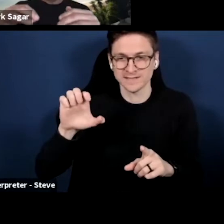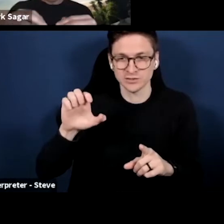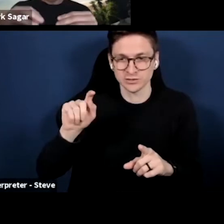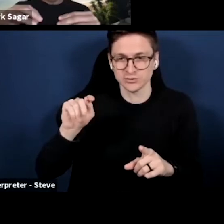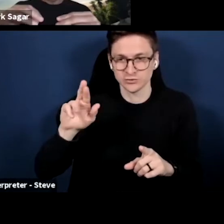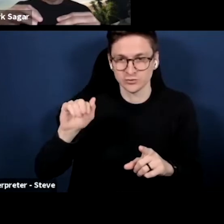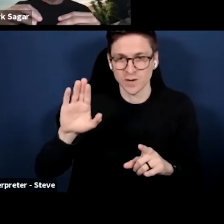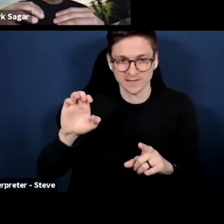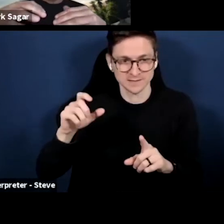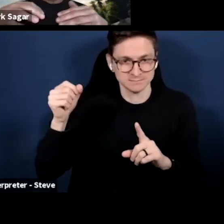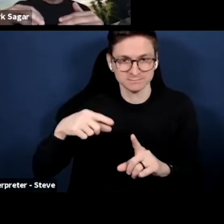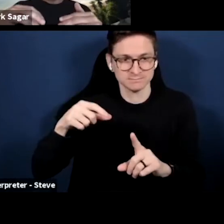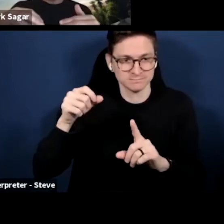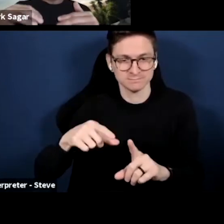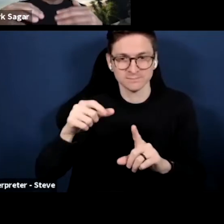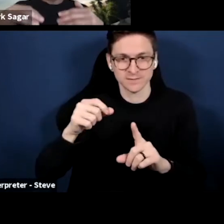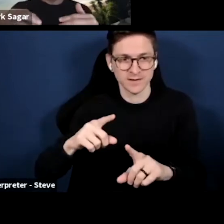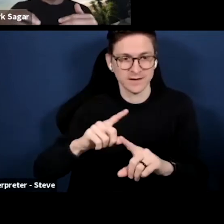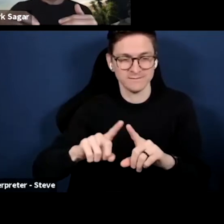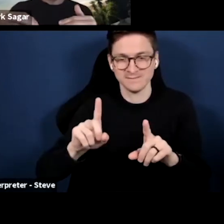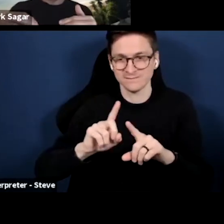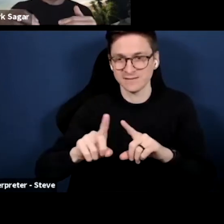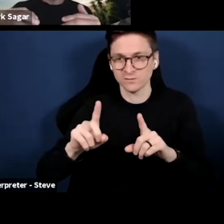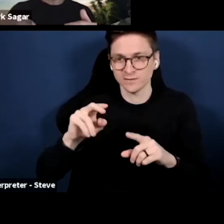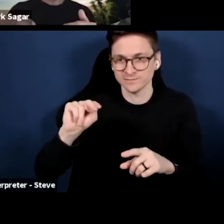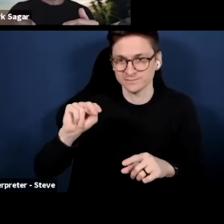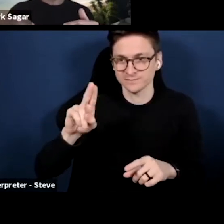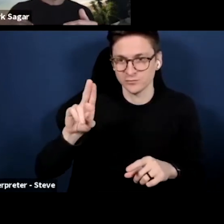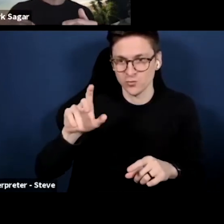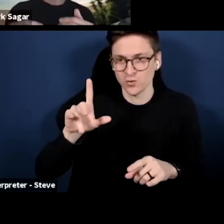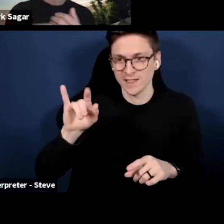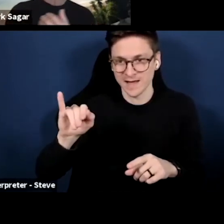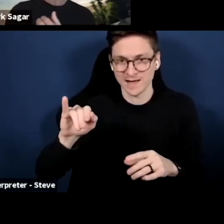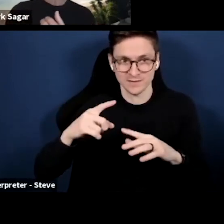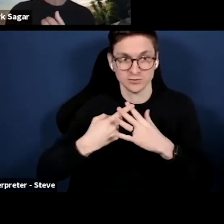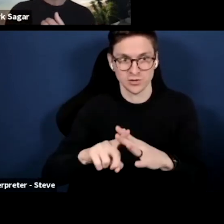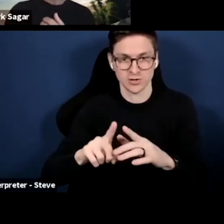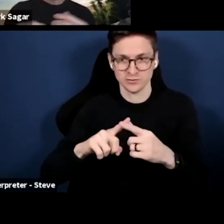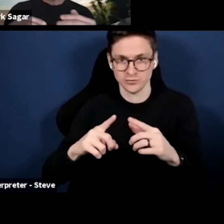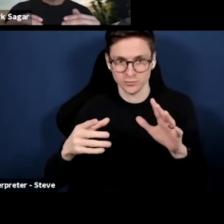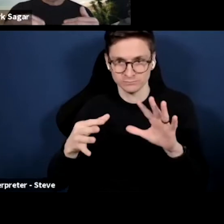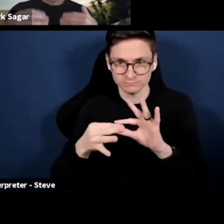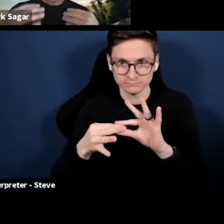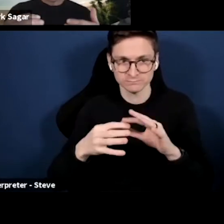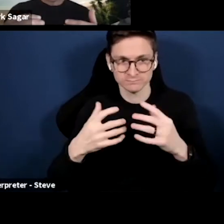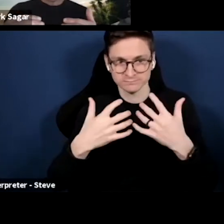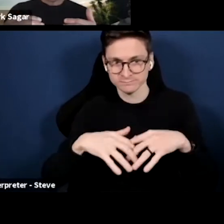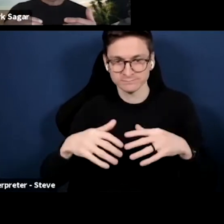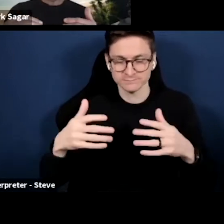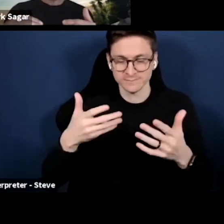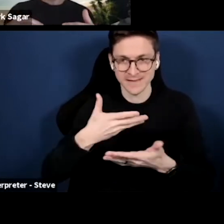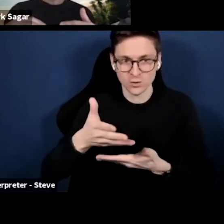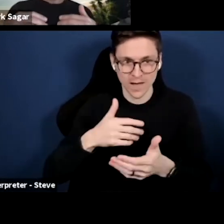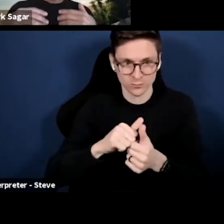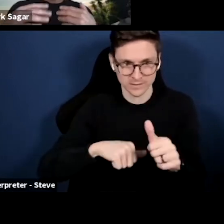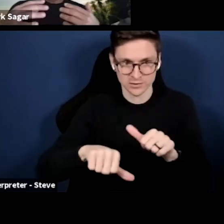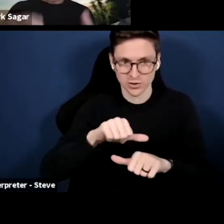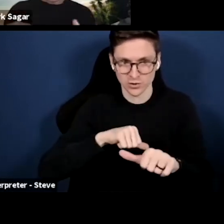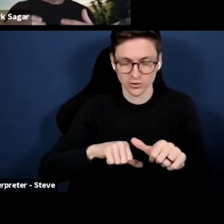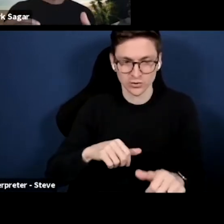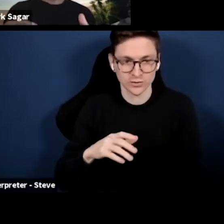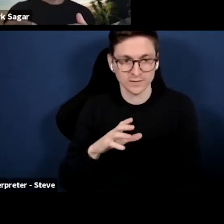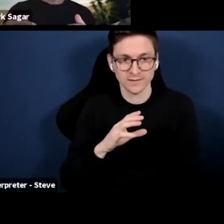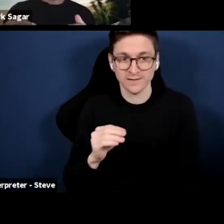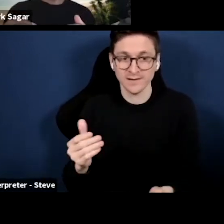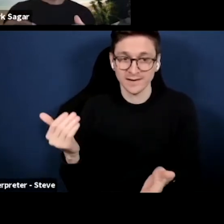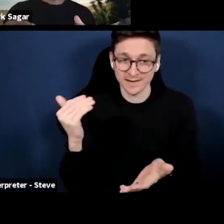various different nuclei which are interacting and now again these are qualitative models